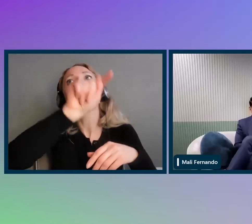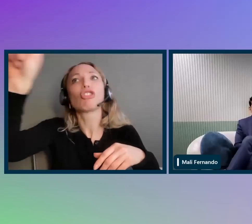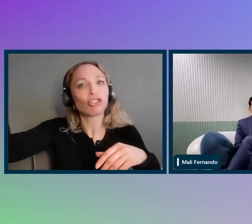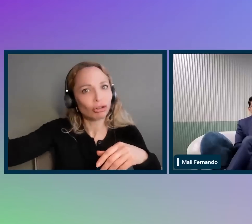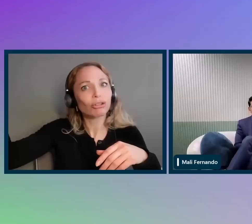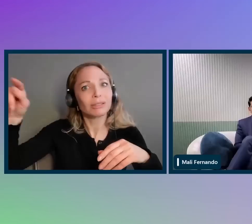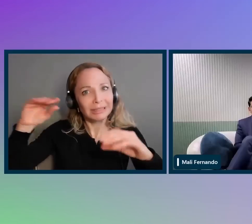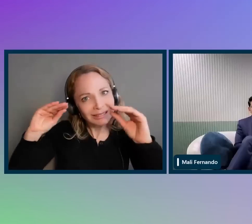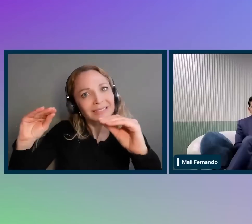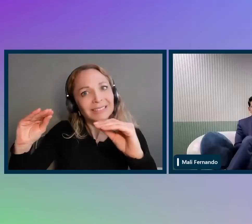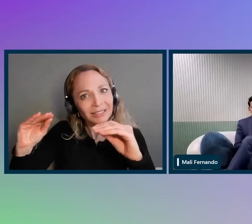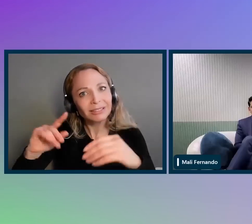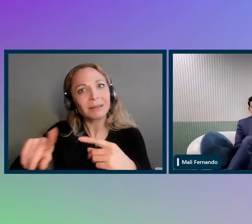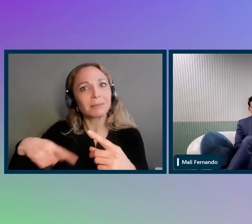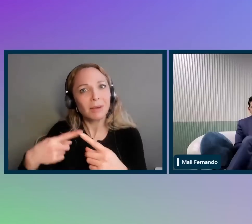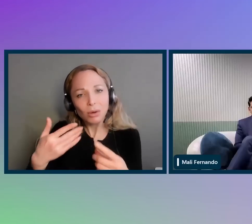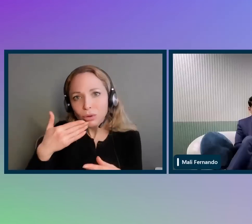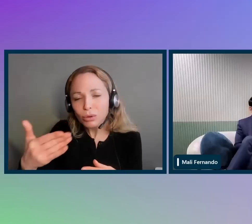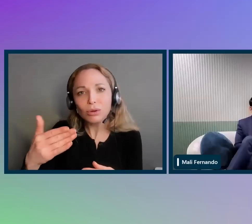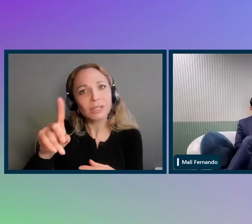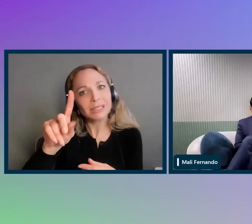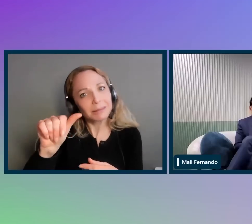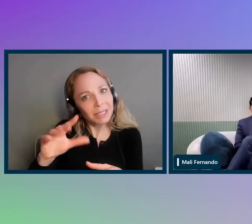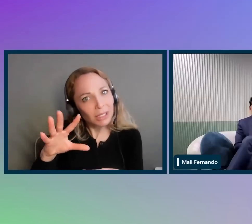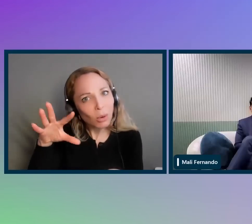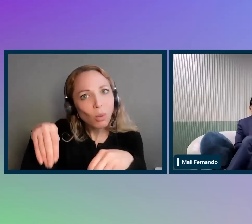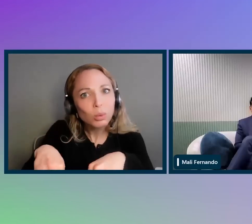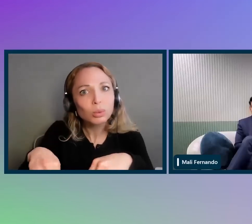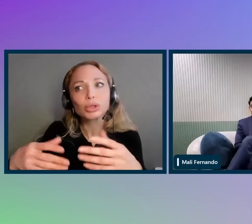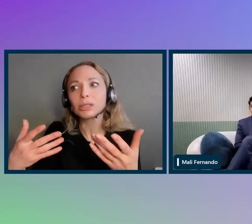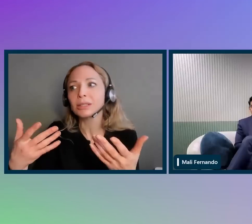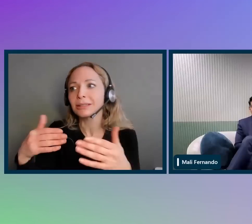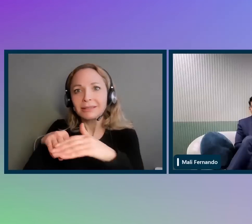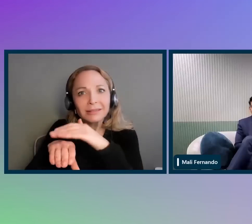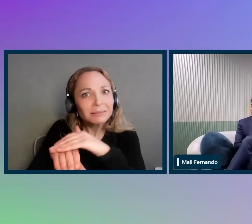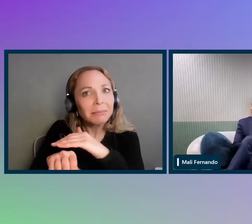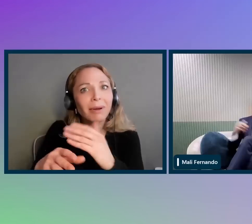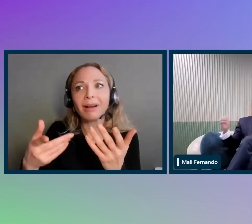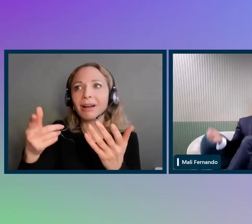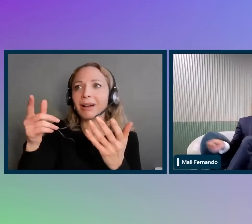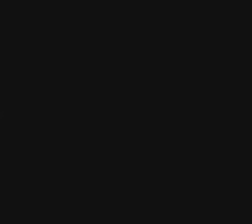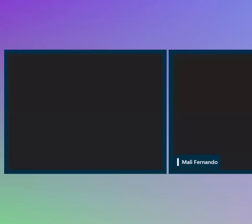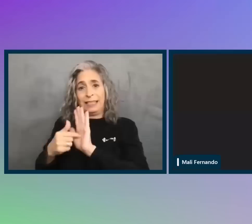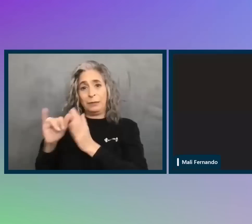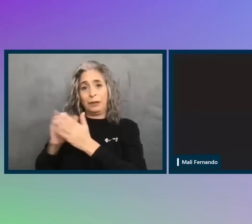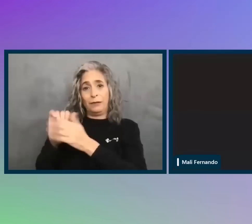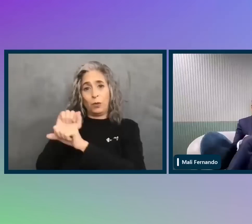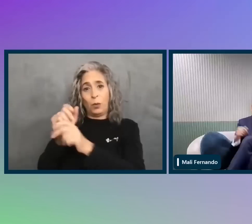Bringing people who are themselves disabled, right? If you don't have examples of that in your workforce, bring them in, right?